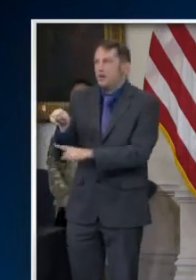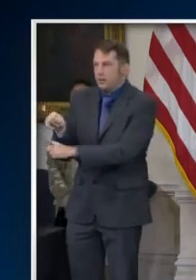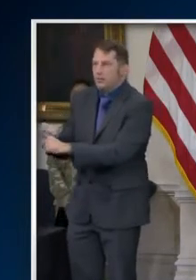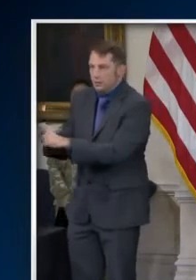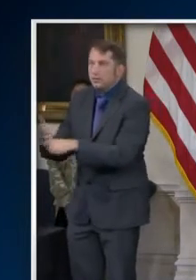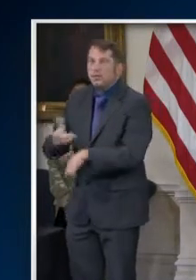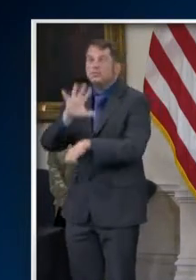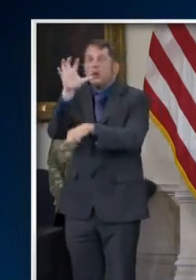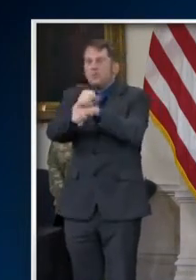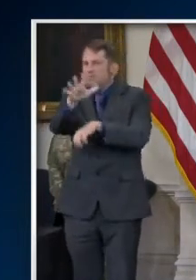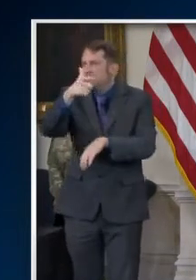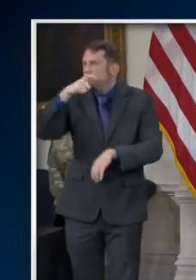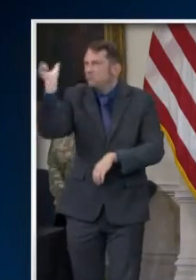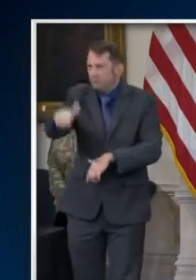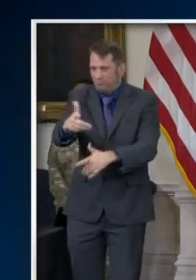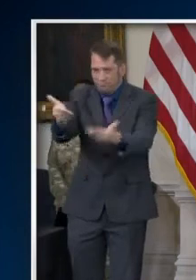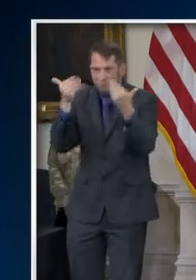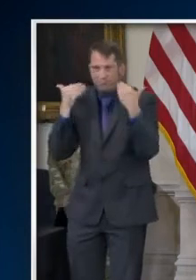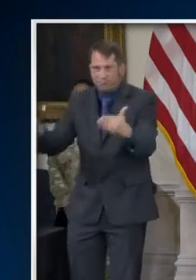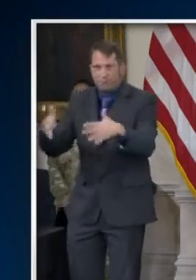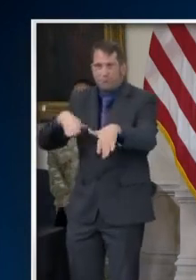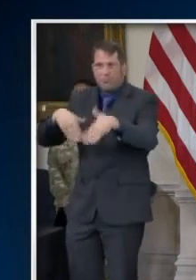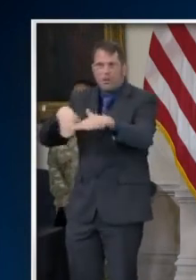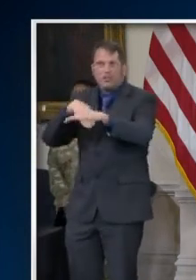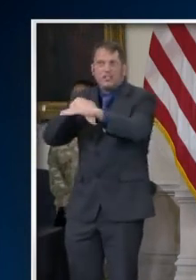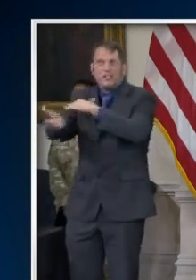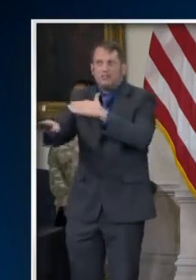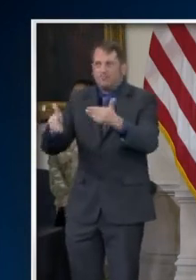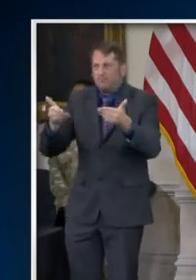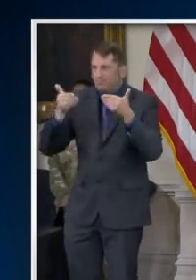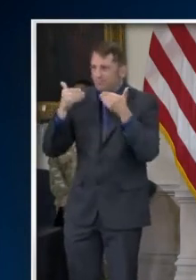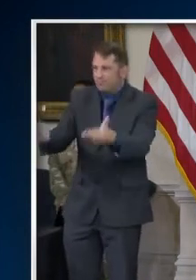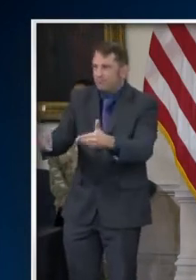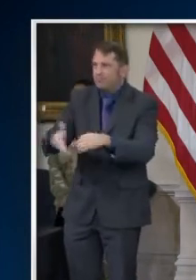WE HAVE EXPANDED THE NO APPOINTMENT NECESSARY OPTION,